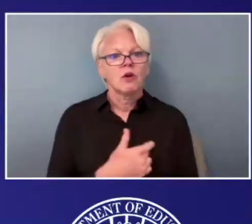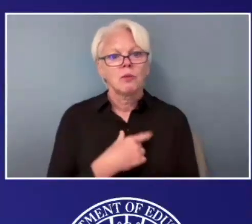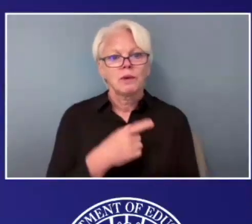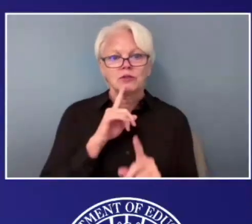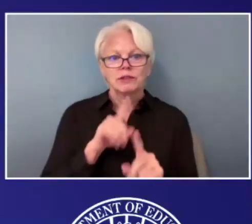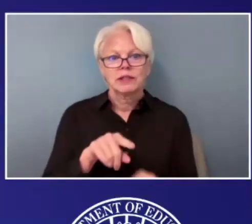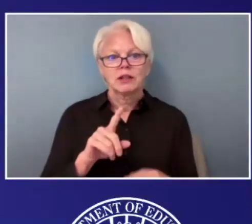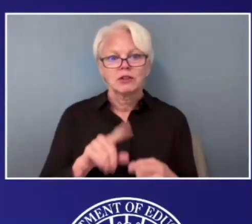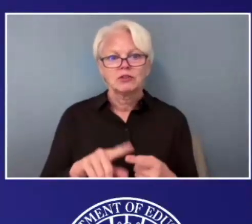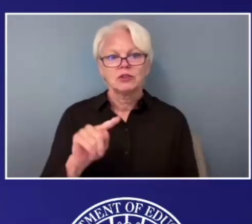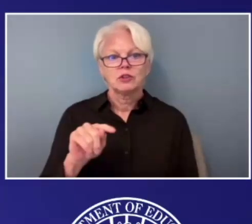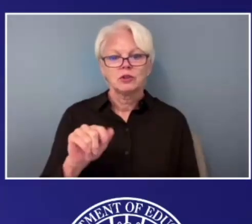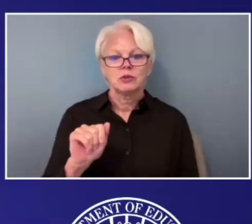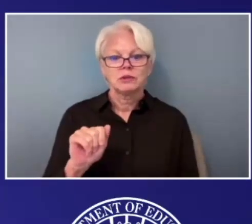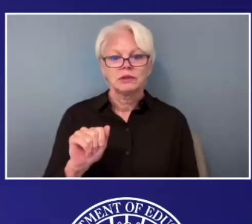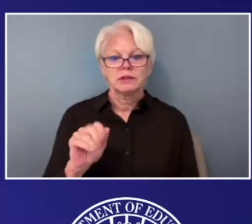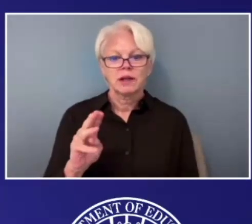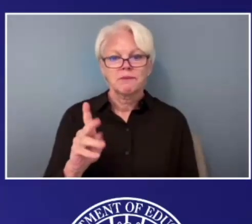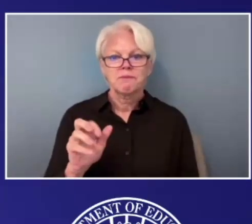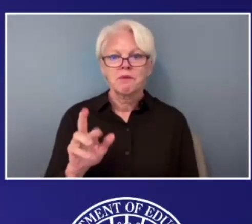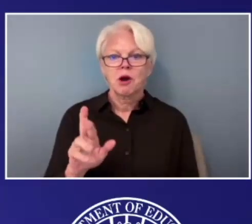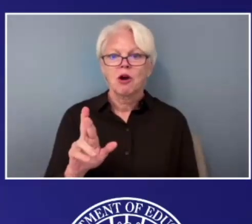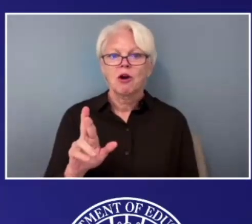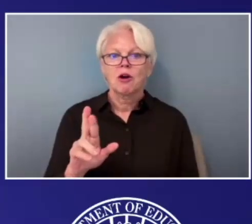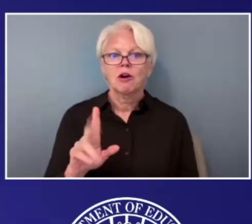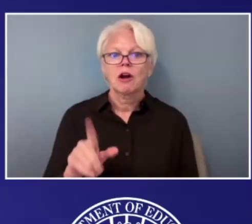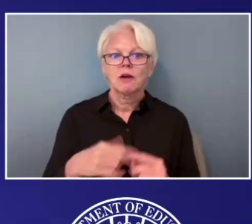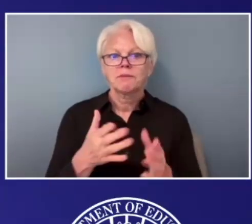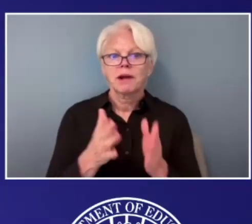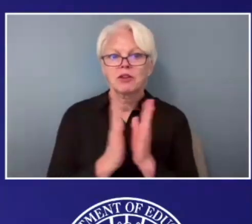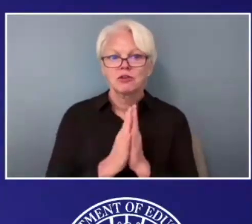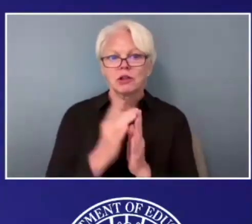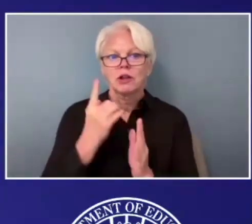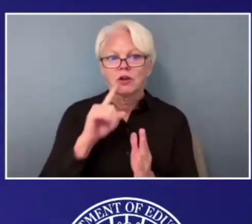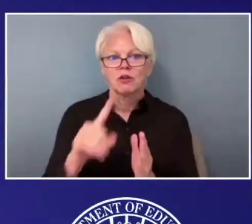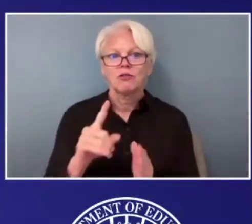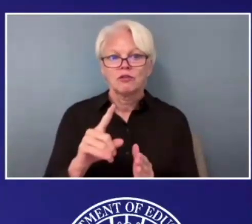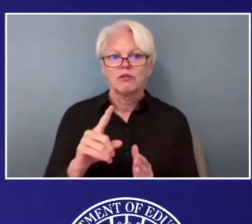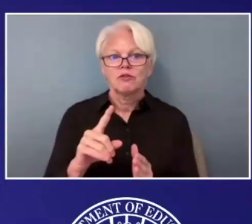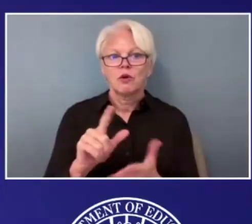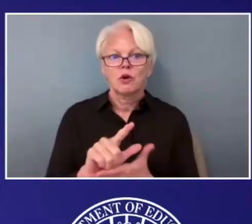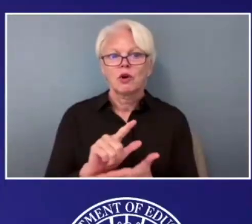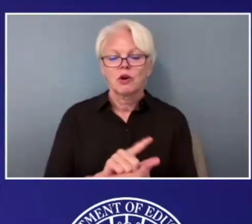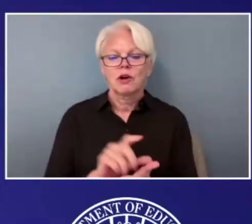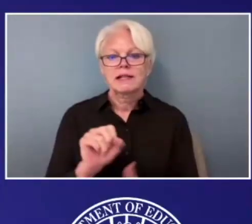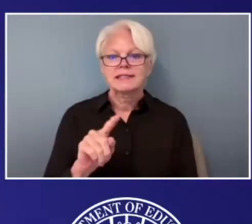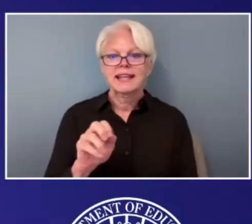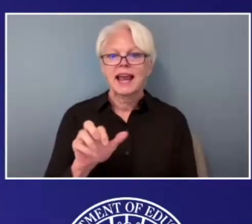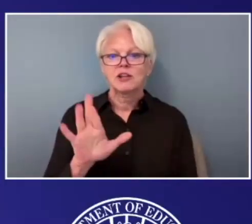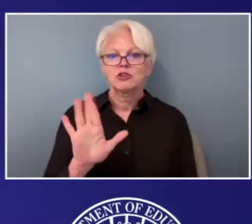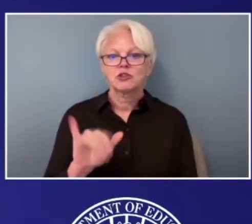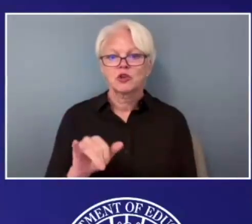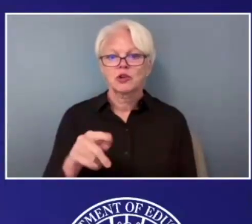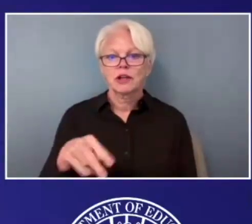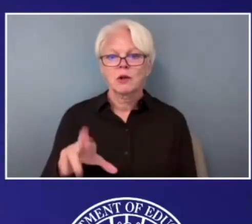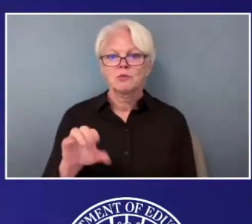Tamar on the request for the statutory provision on the question where we said no,